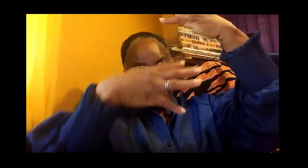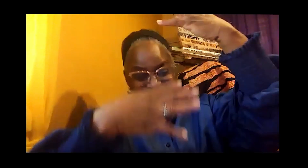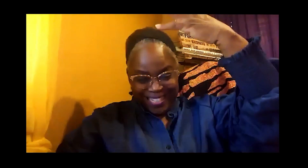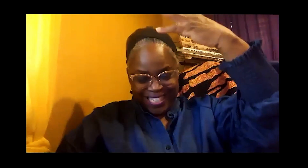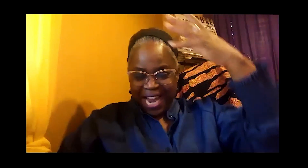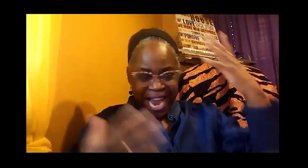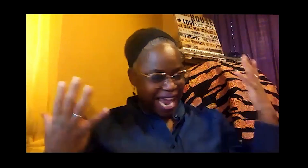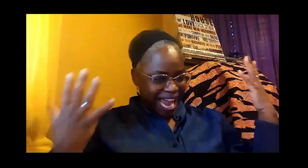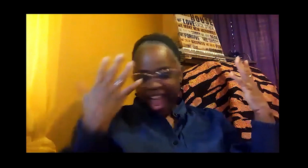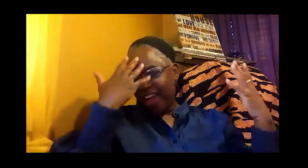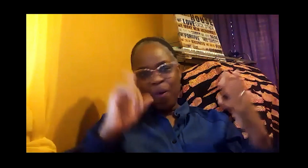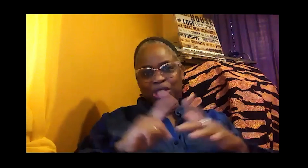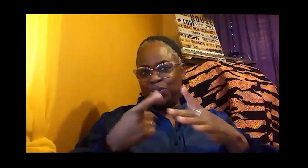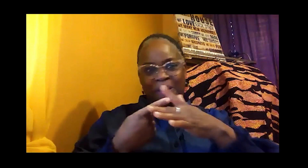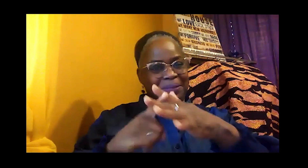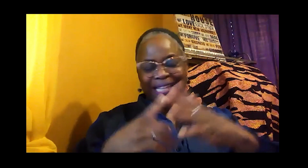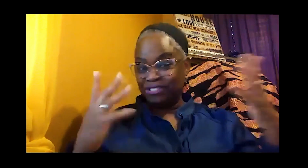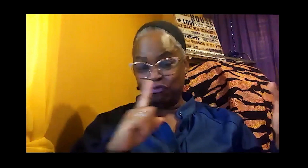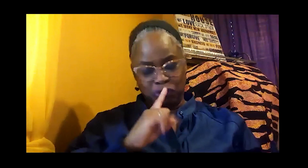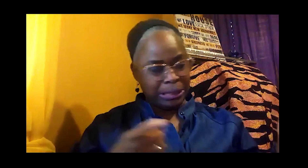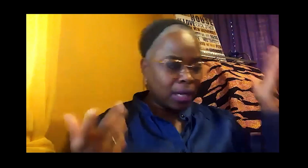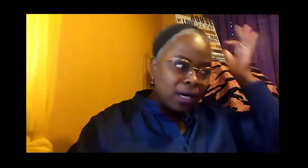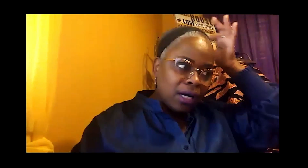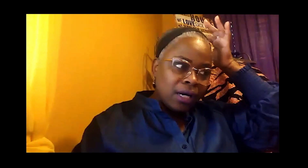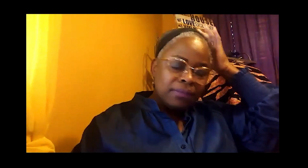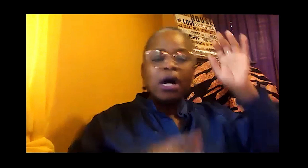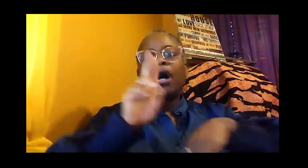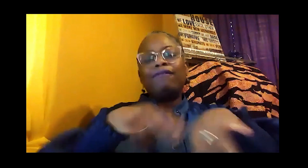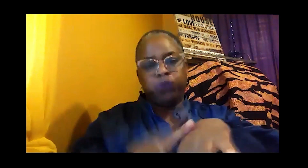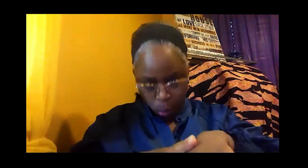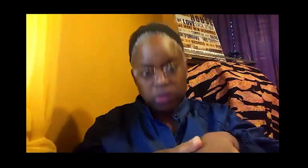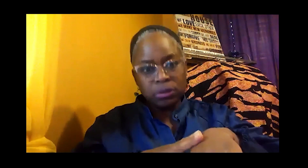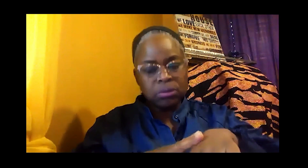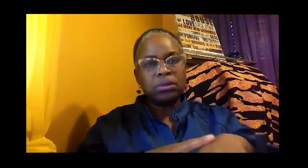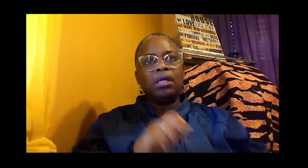long list of upcoming projects in the works. I have so many - I don't know where to begin!